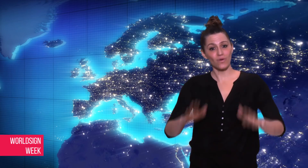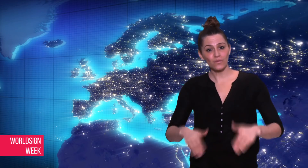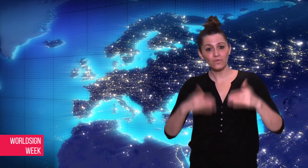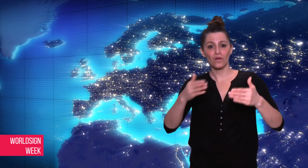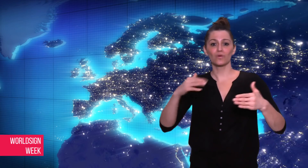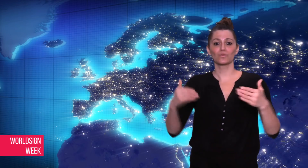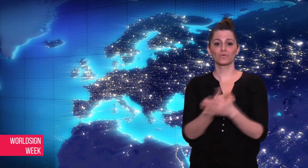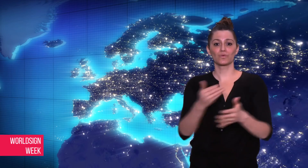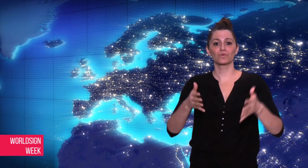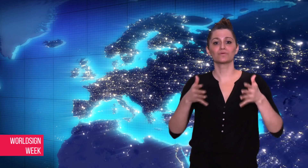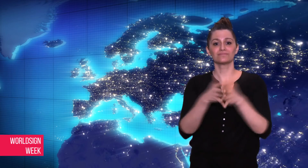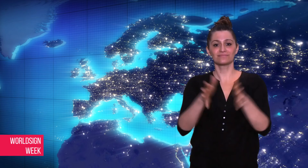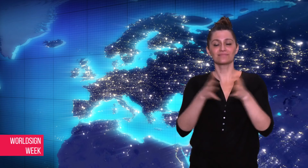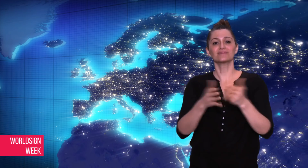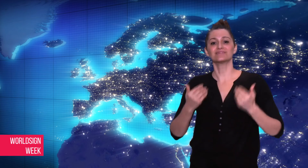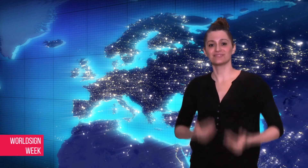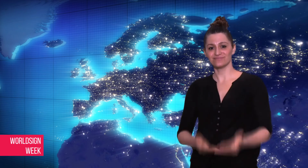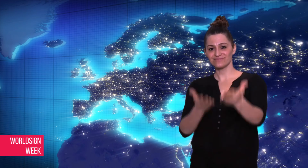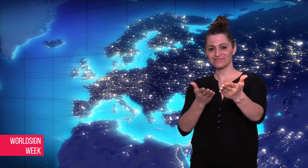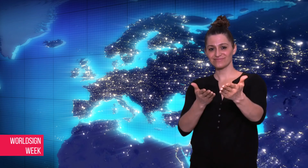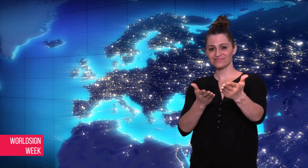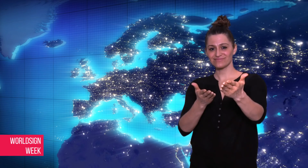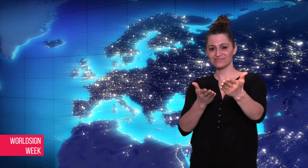Now, let’s go to next story.